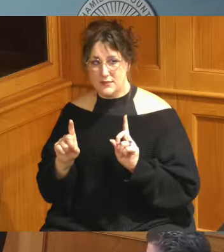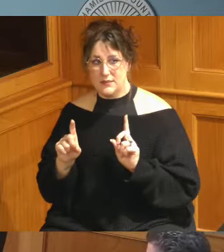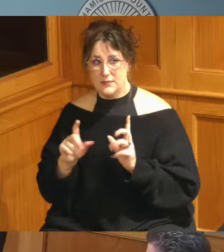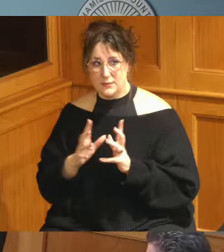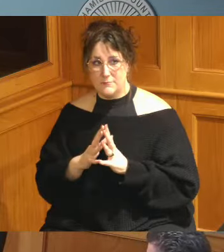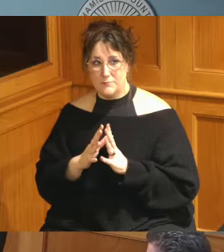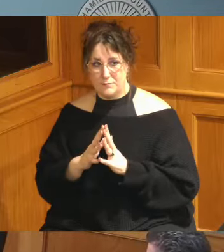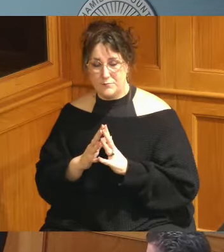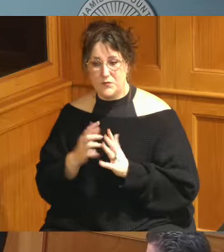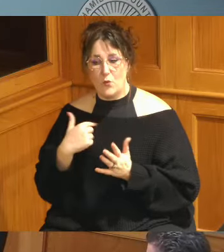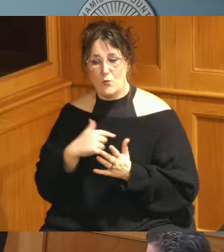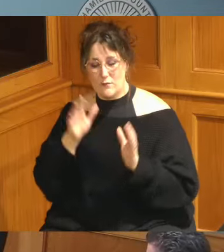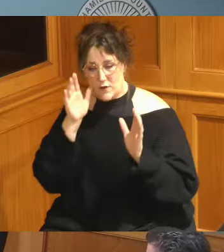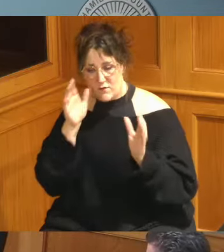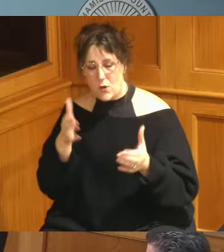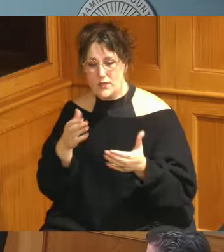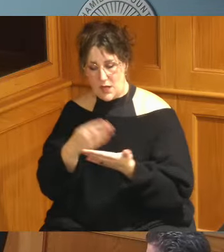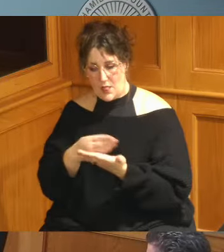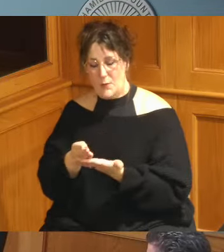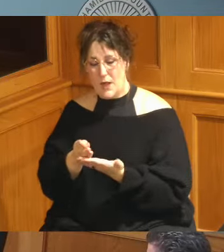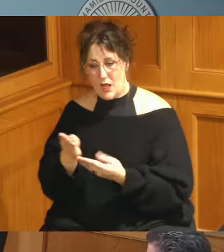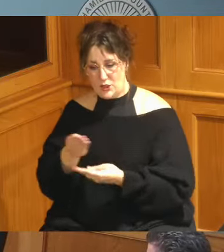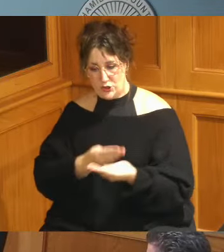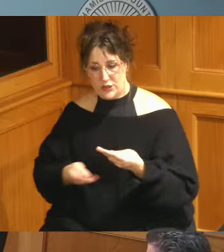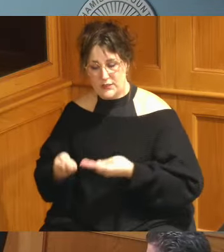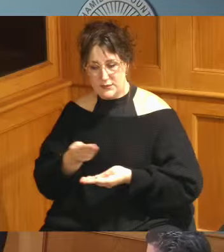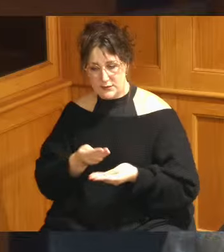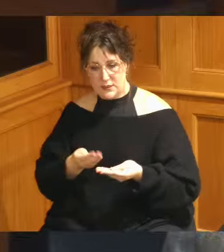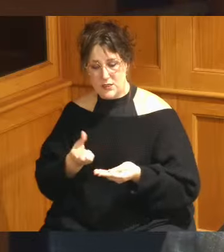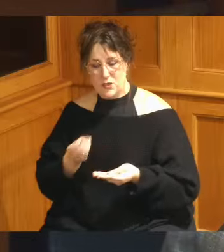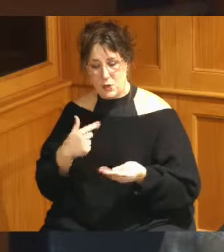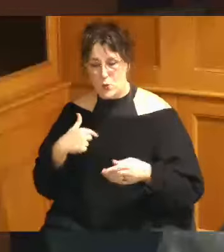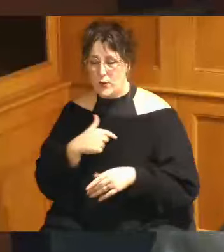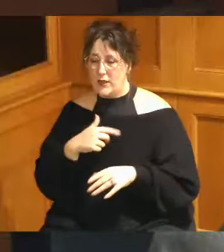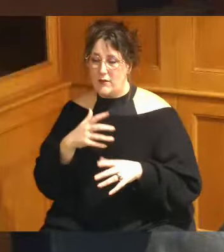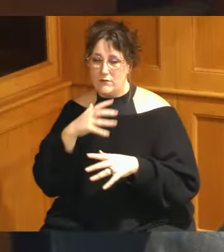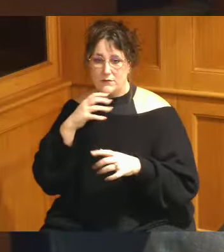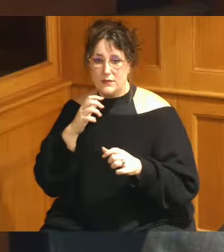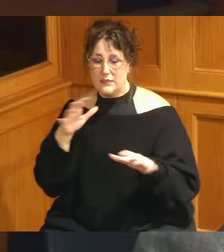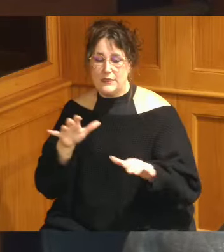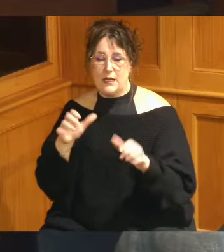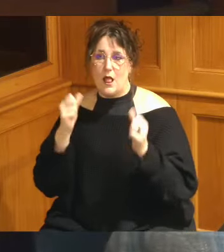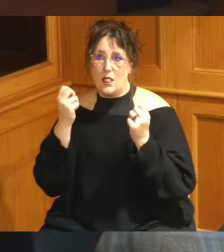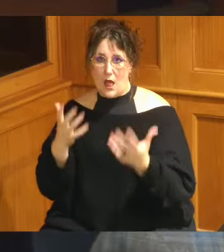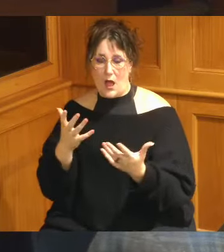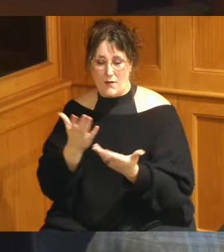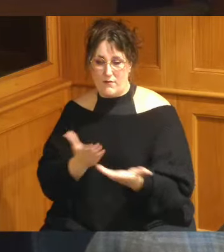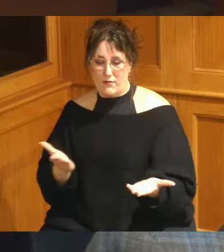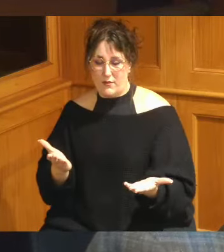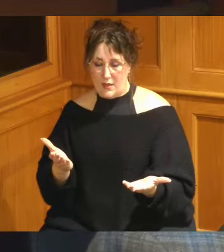we've been focused on is the budget and so did a lot of that obviously these last few weeks.